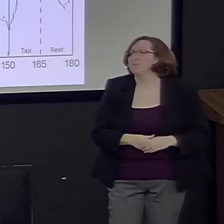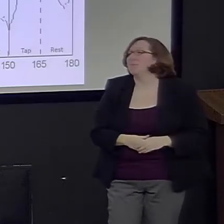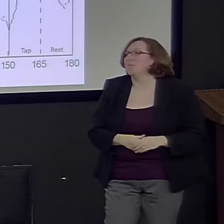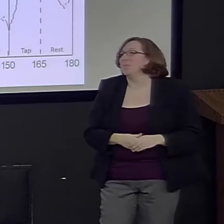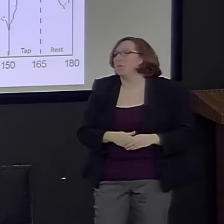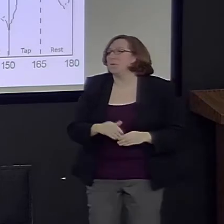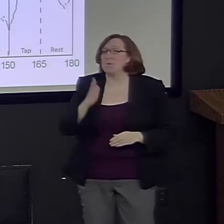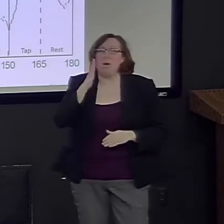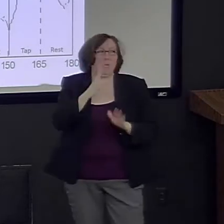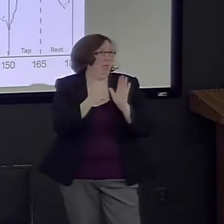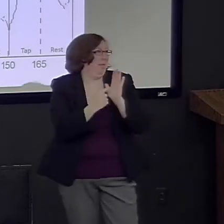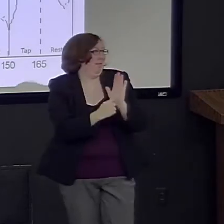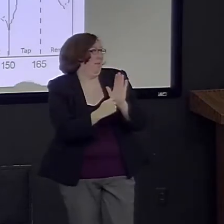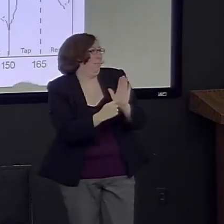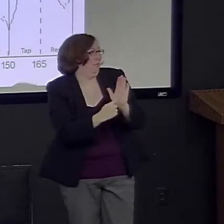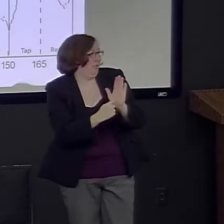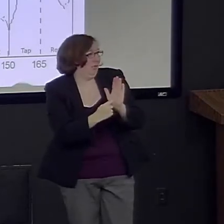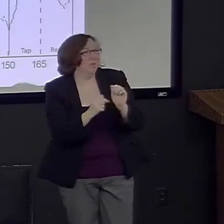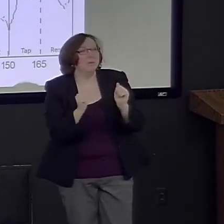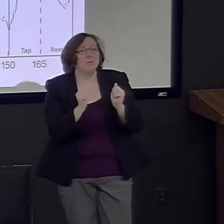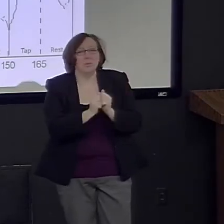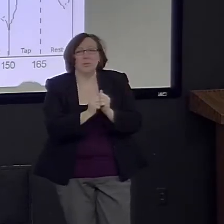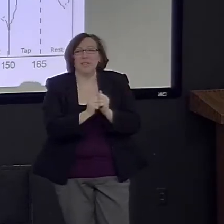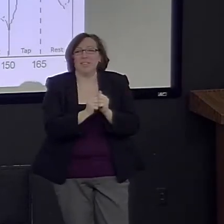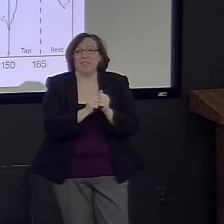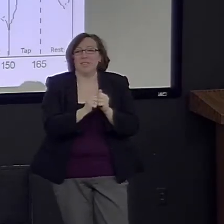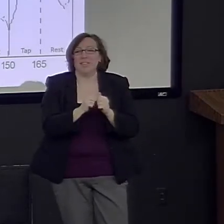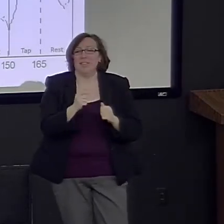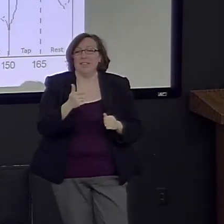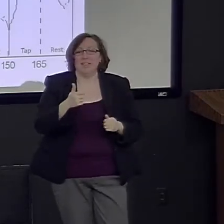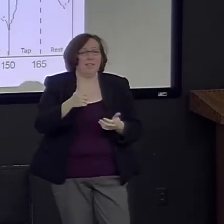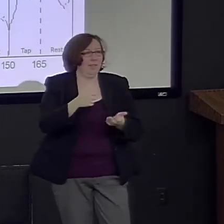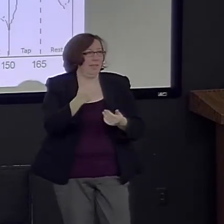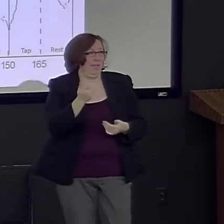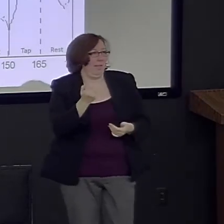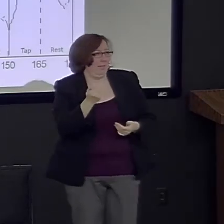with the finger thumb tapping. We have a situation